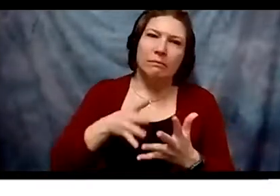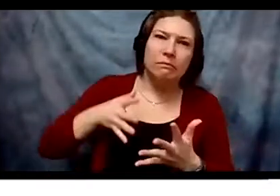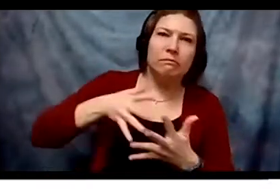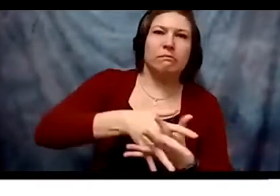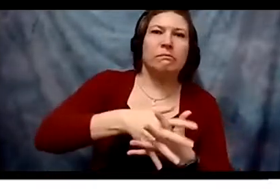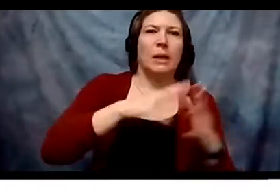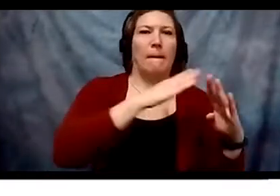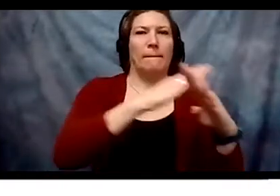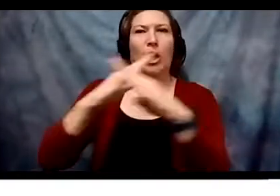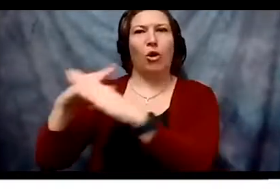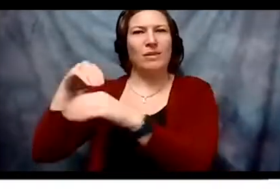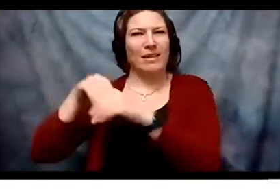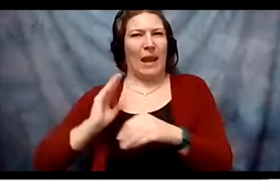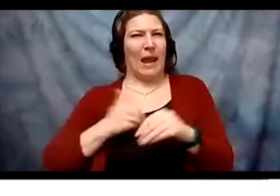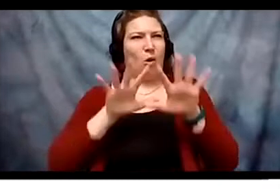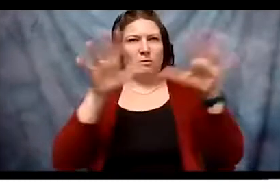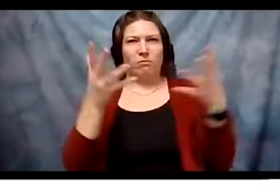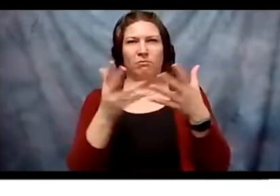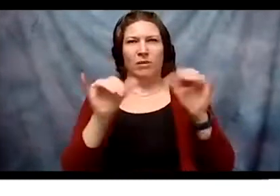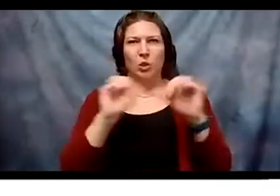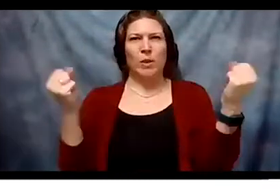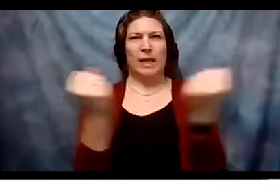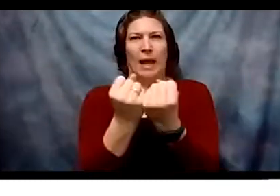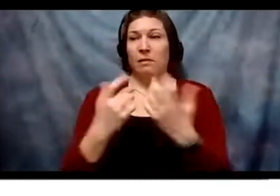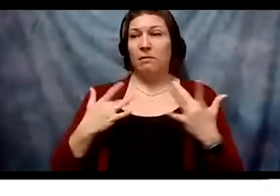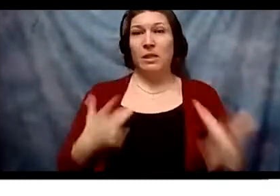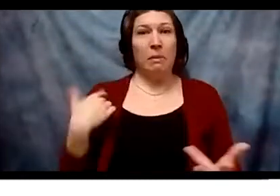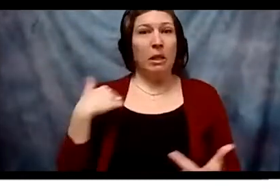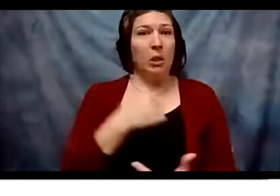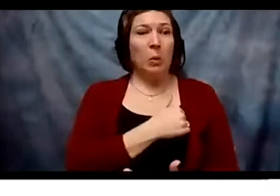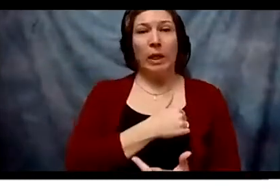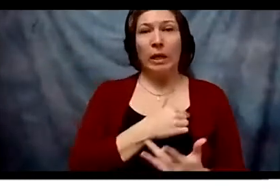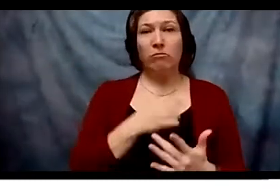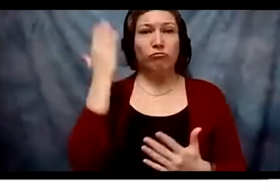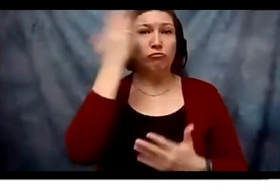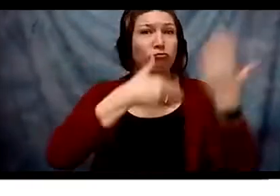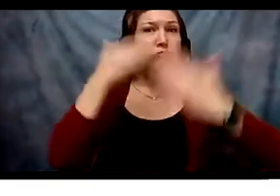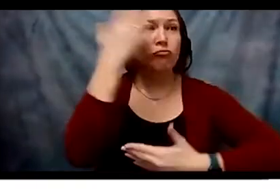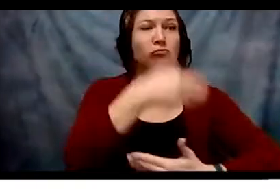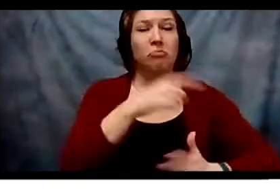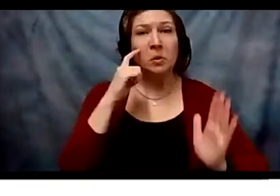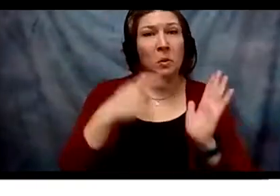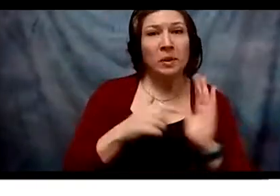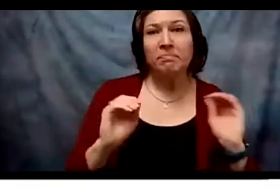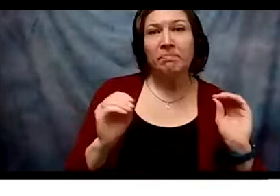our systems that most of us do not question or know about. For example, disabled people must live in